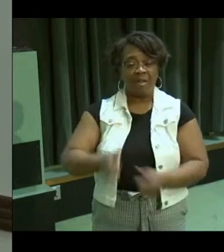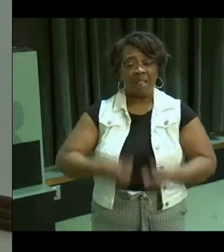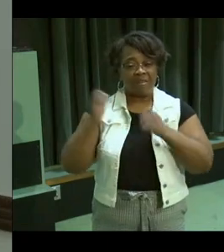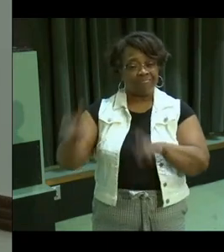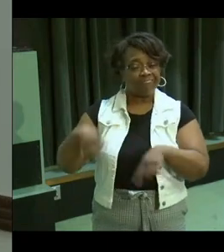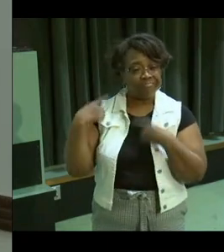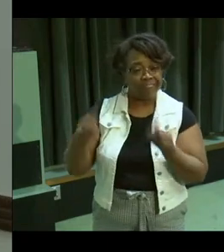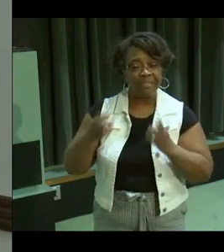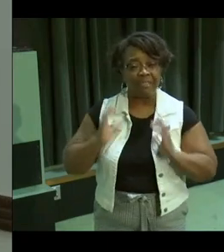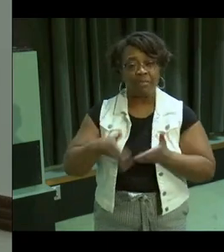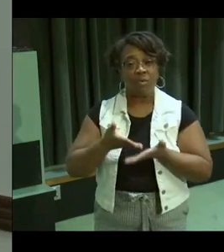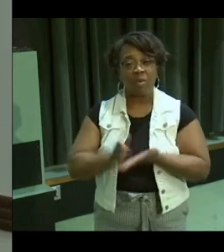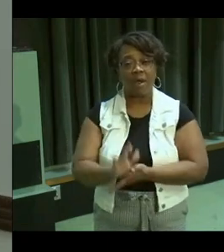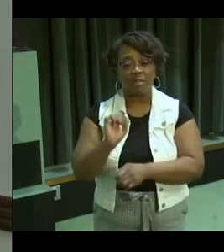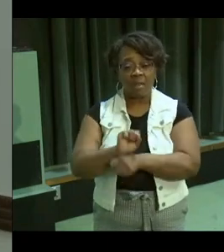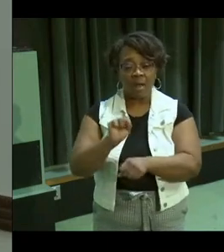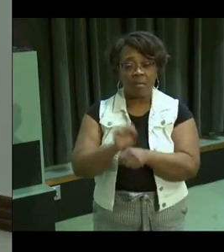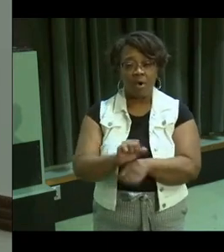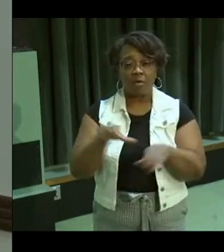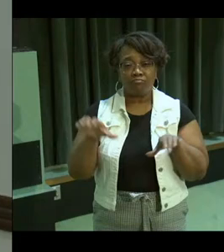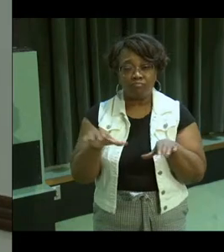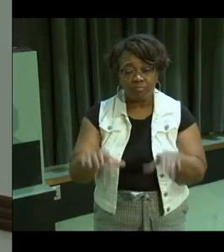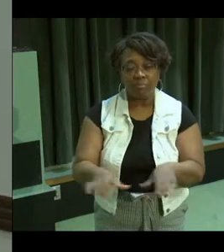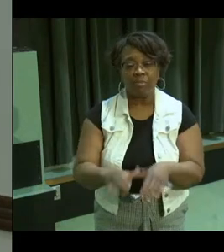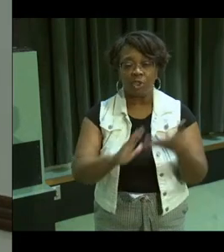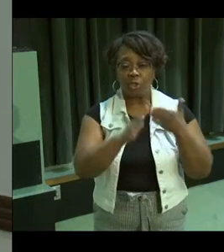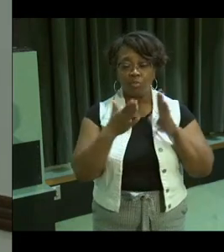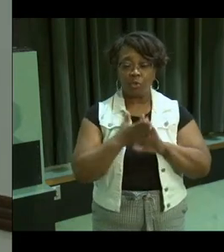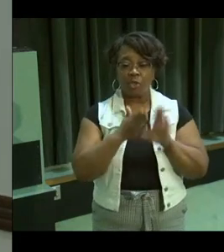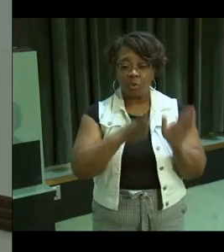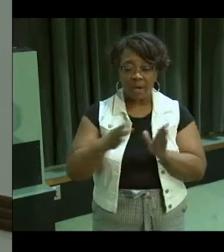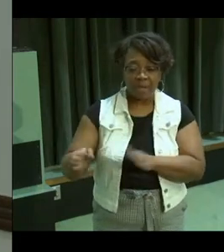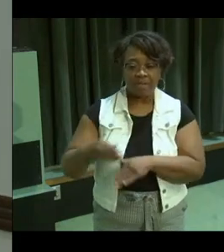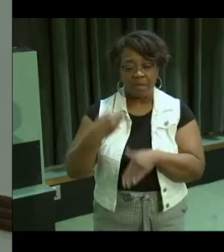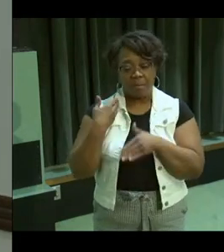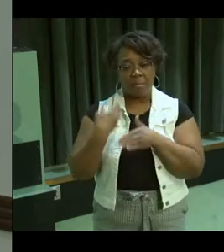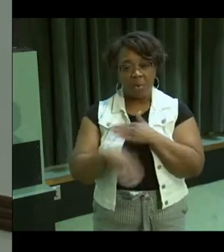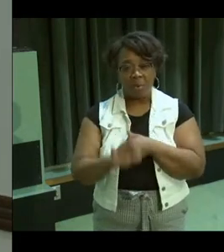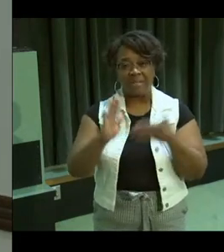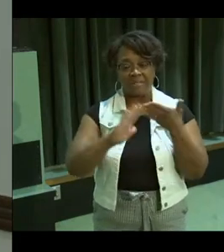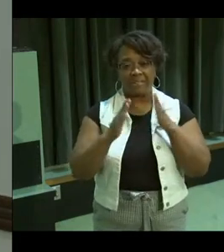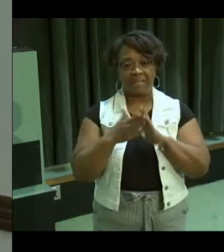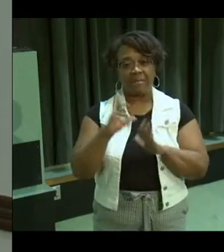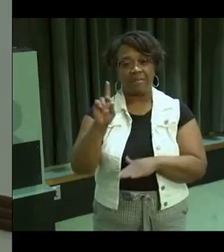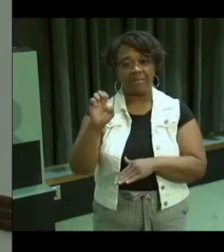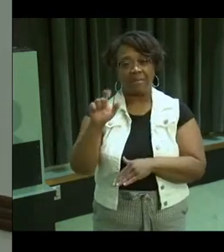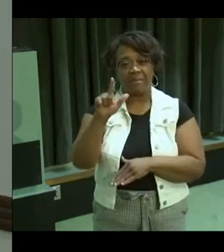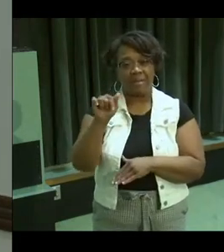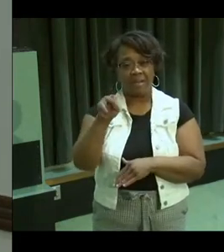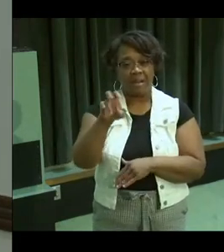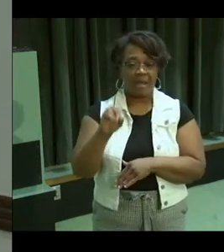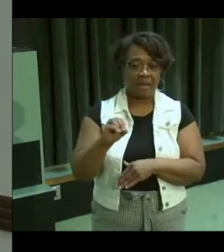rights and labor movement and community organizing. She was